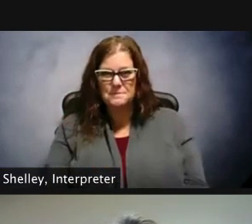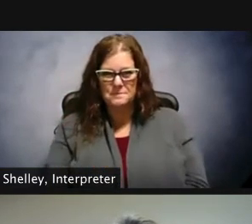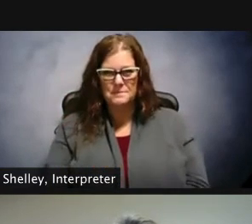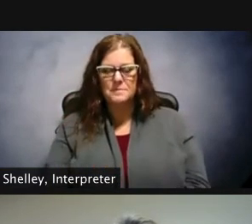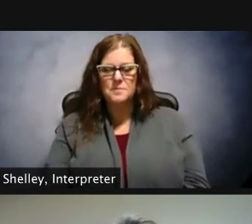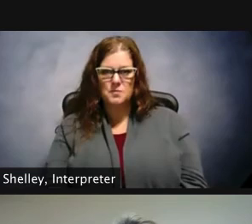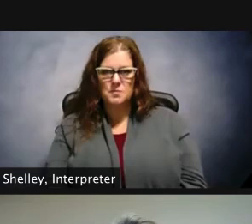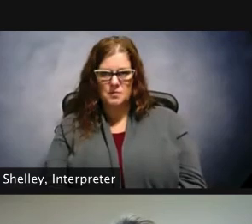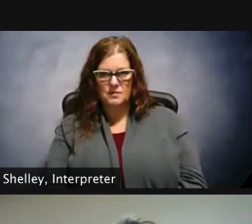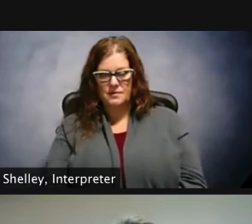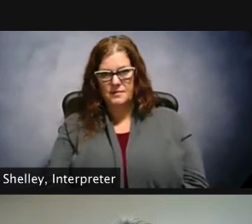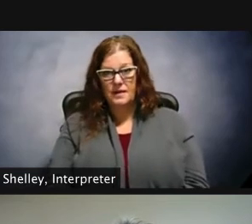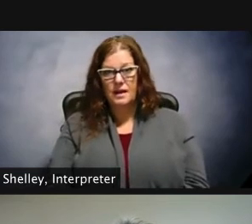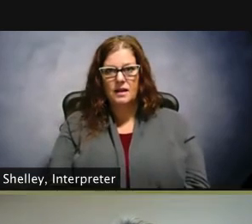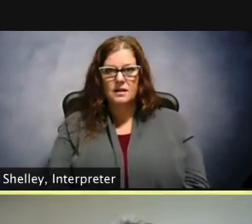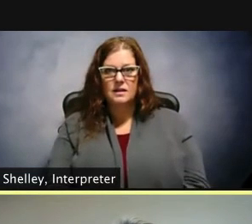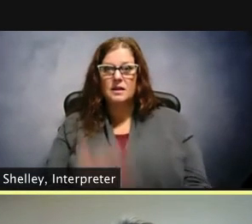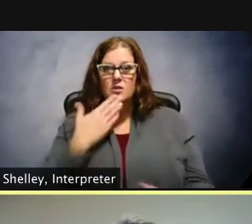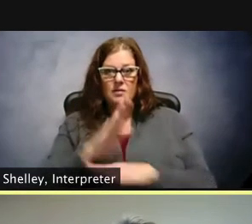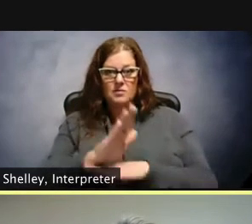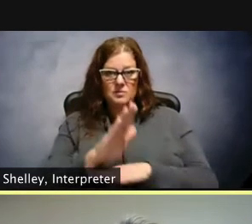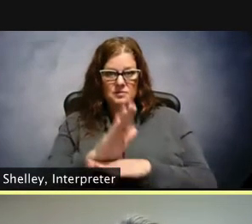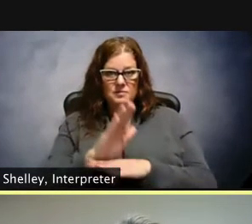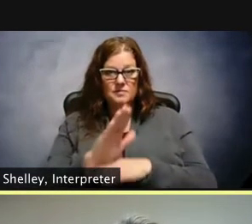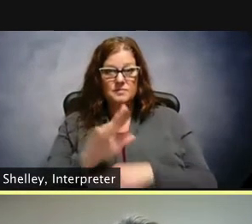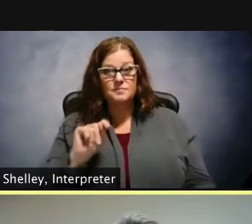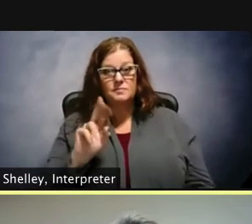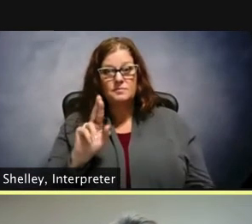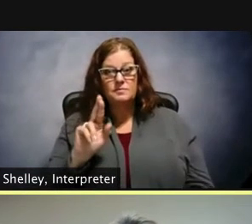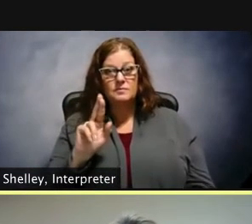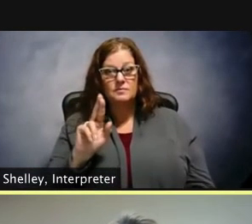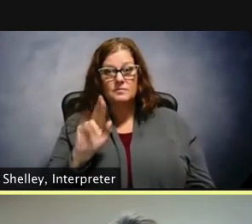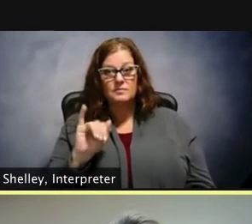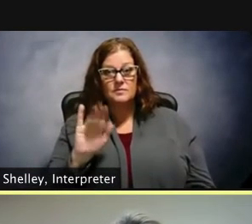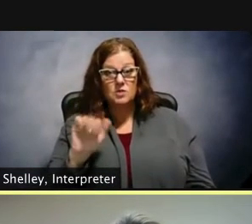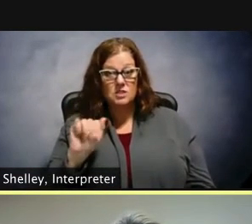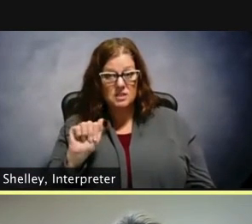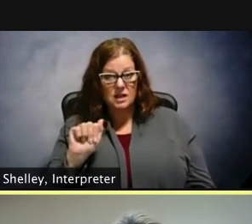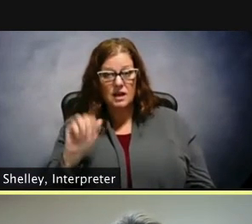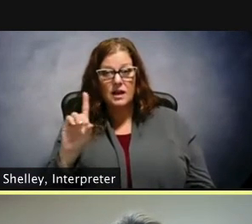[TRICIA] Good afternoon. I'm Tricia Davidson. I'm in Pinellas County.